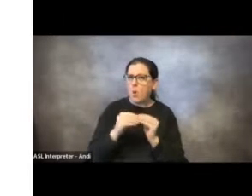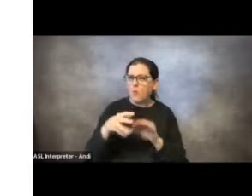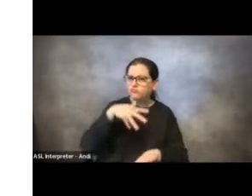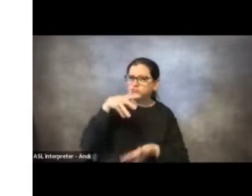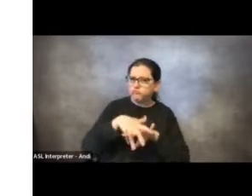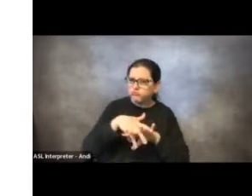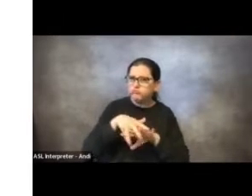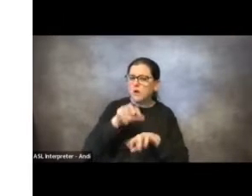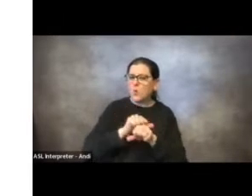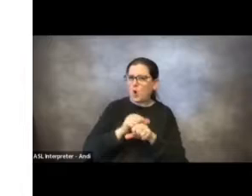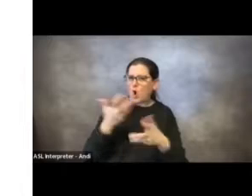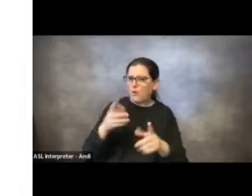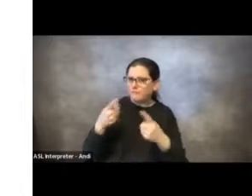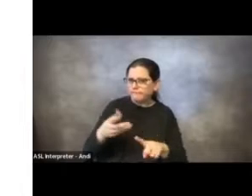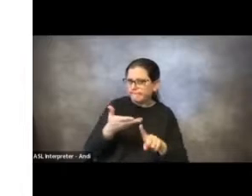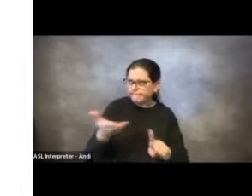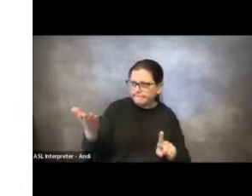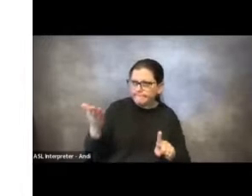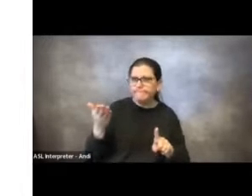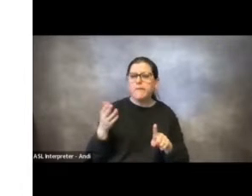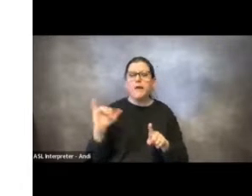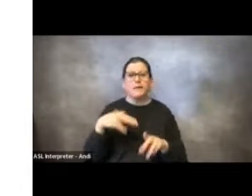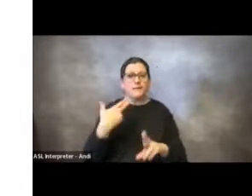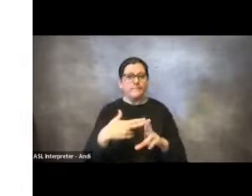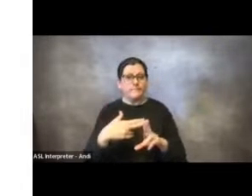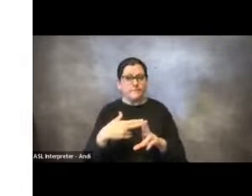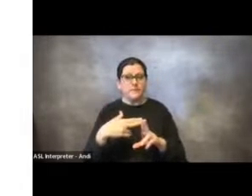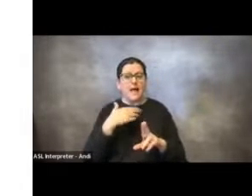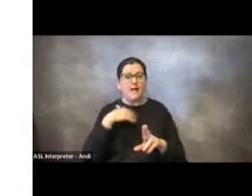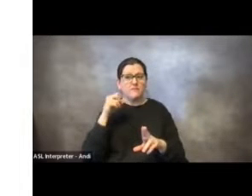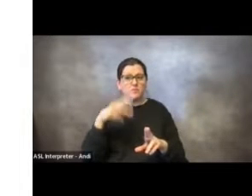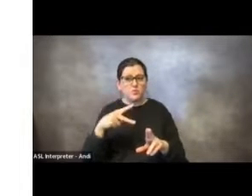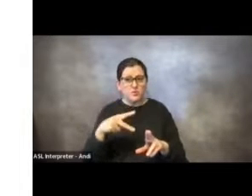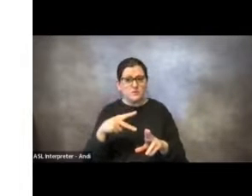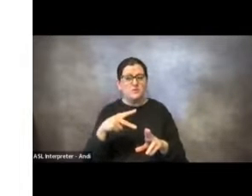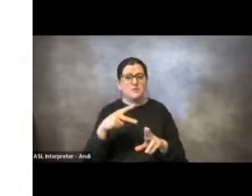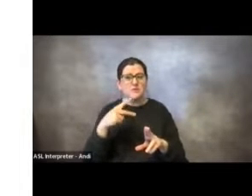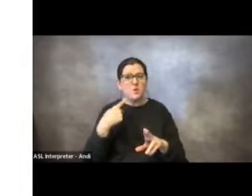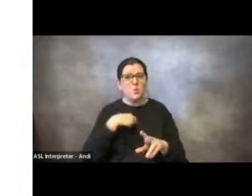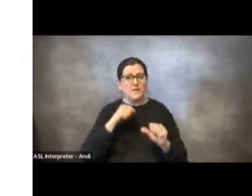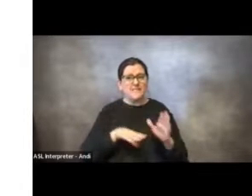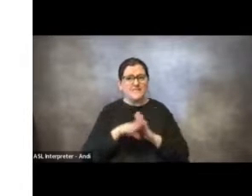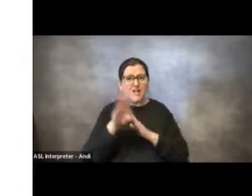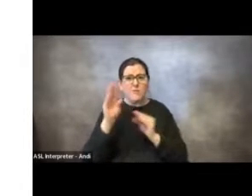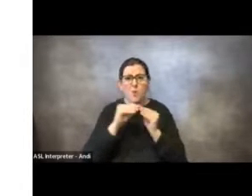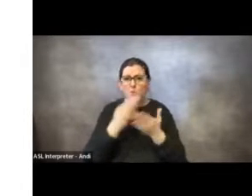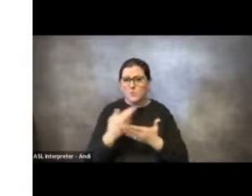happening. And as I mentioned, there's there's an opportunity probably for us to be developing additional resources that might